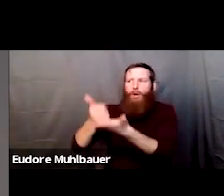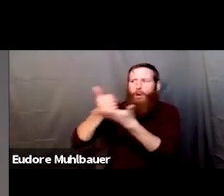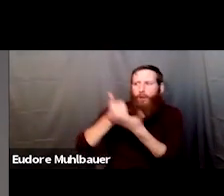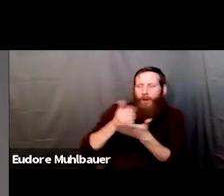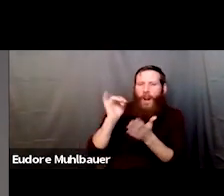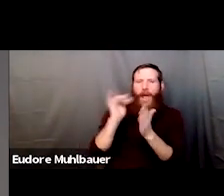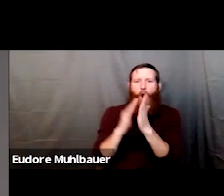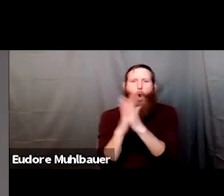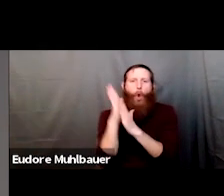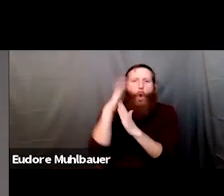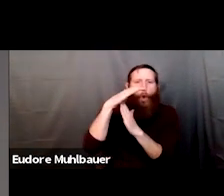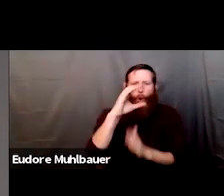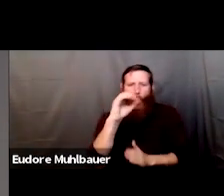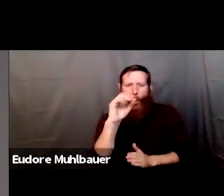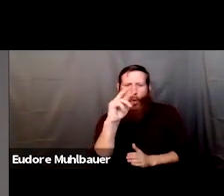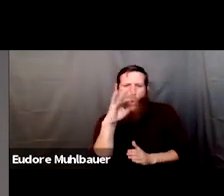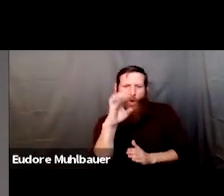to help you avoid locations where the wind has deposited snow